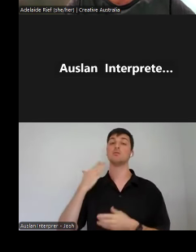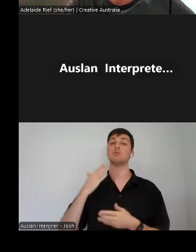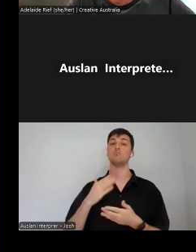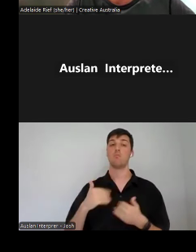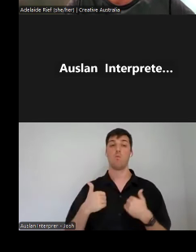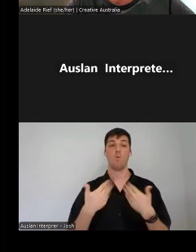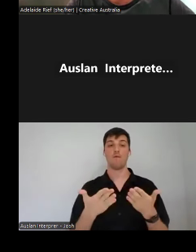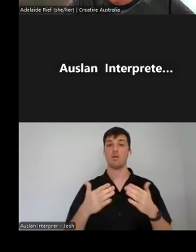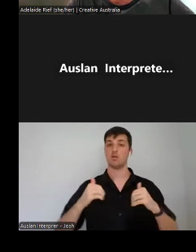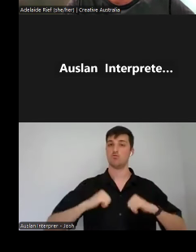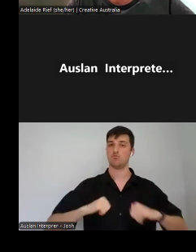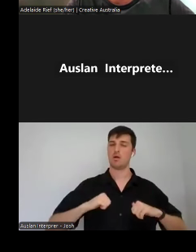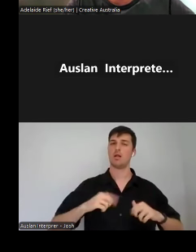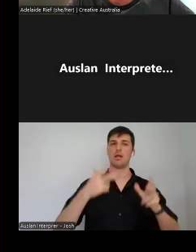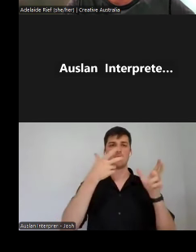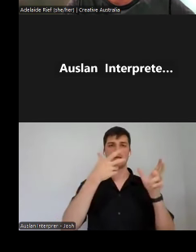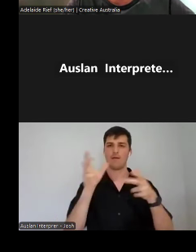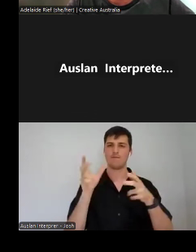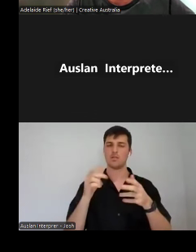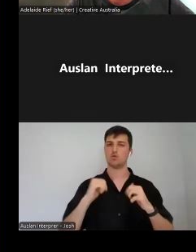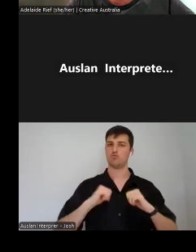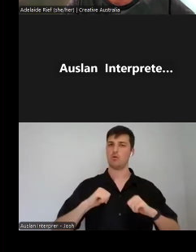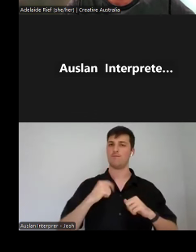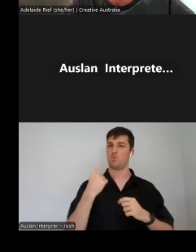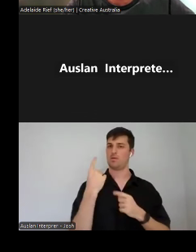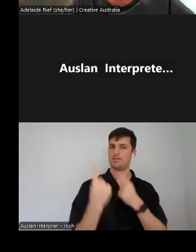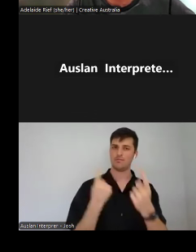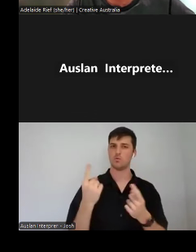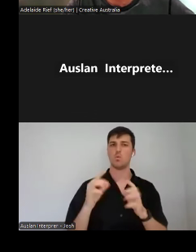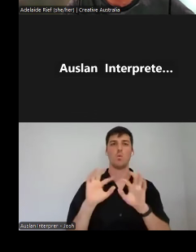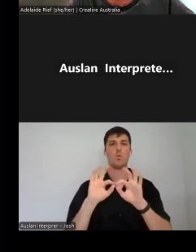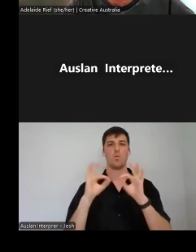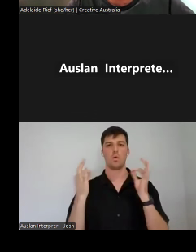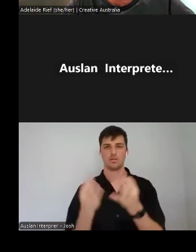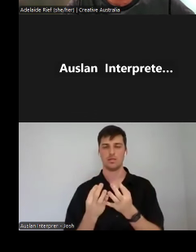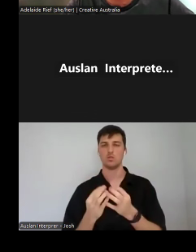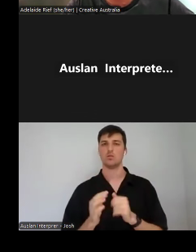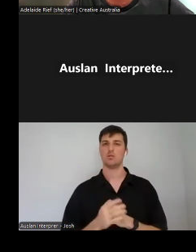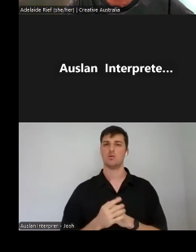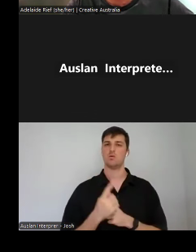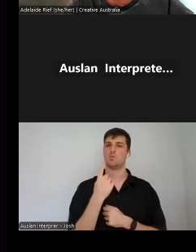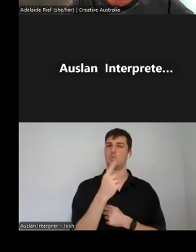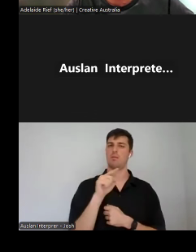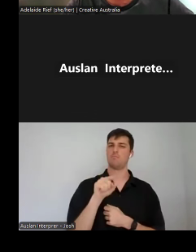that was called the governance training for individuals or organisations. The 1.5 day or 3 day